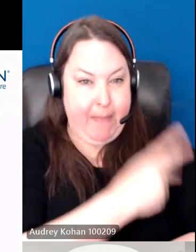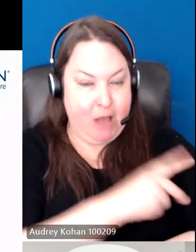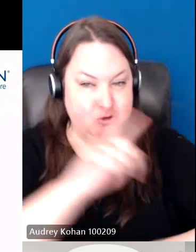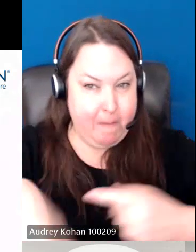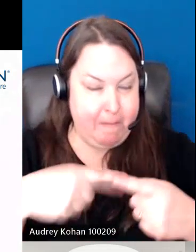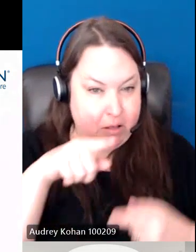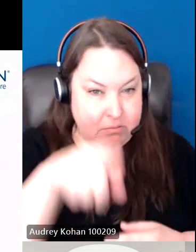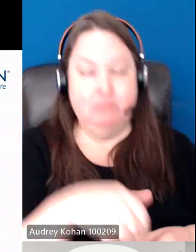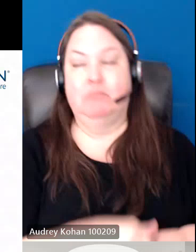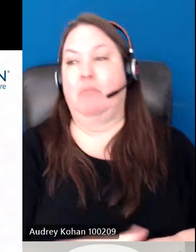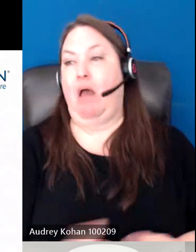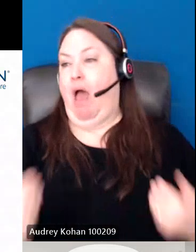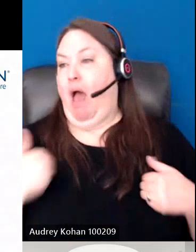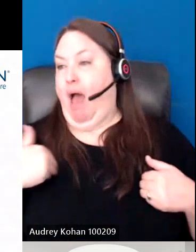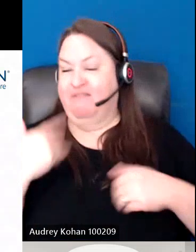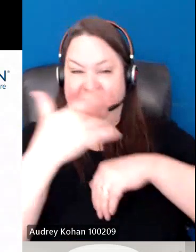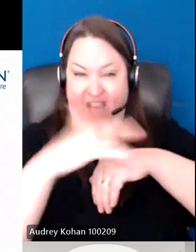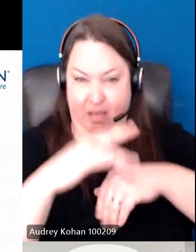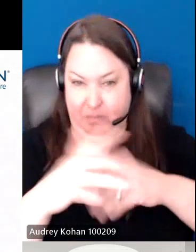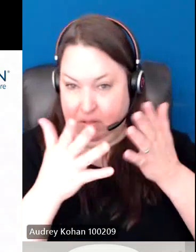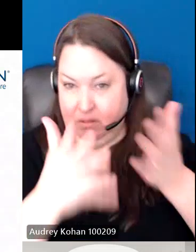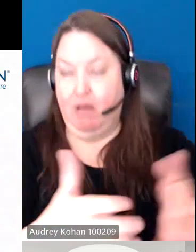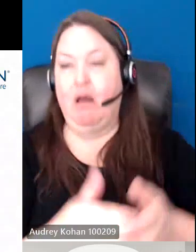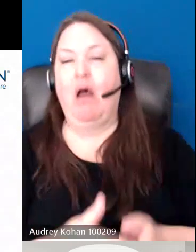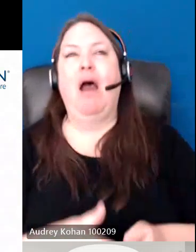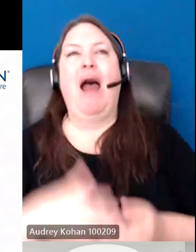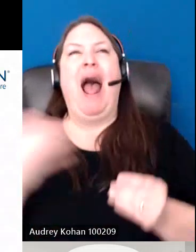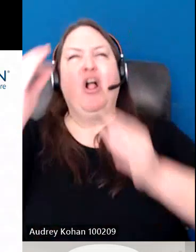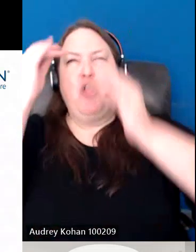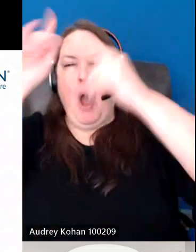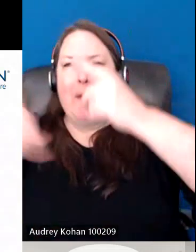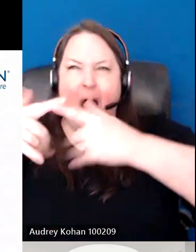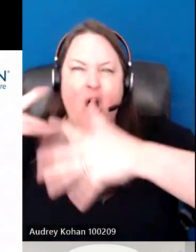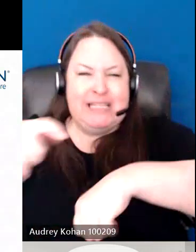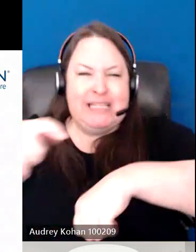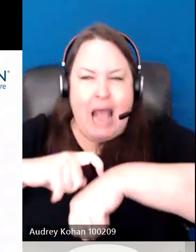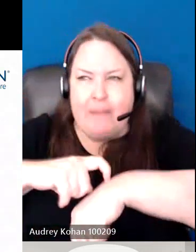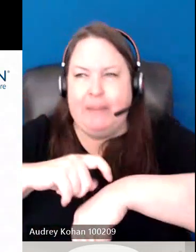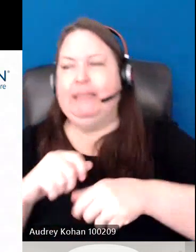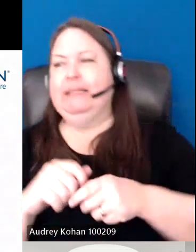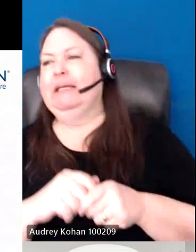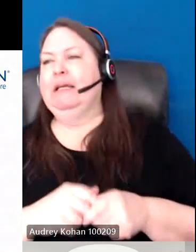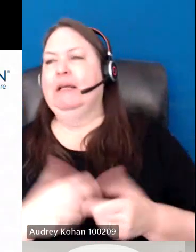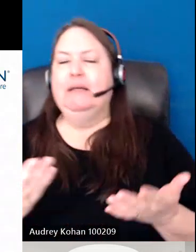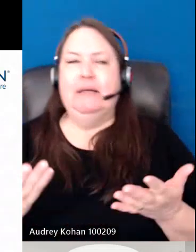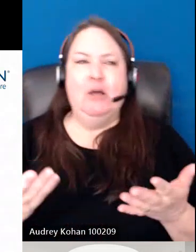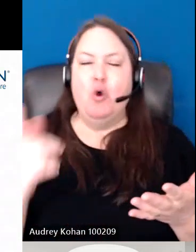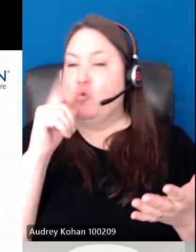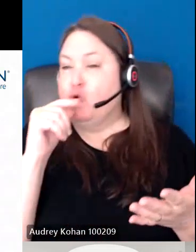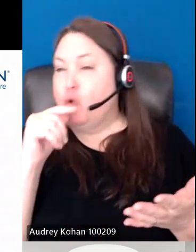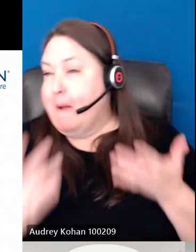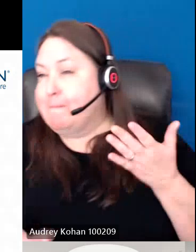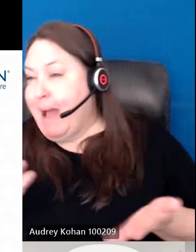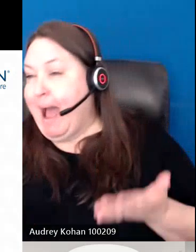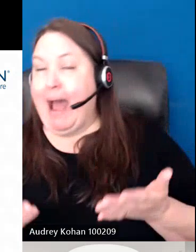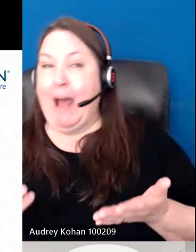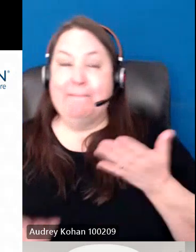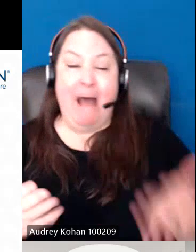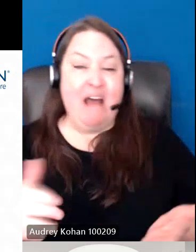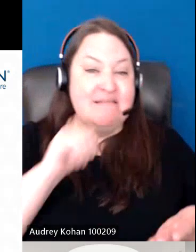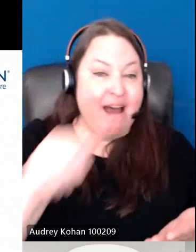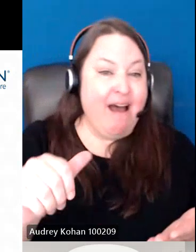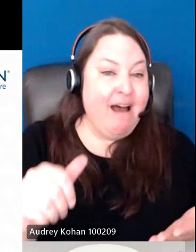available to thoughts around timing and who um may or may not be in for lack of a better word